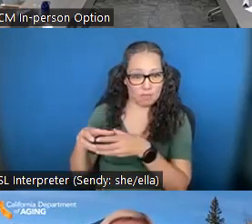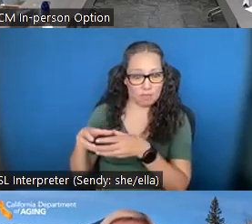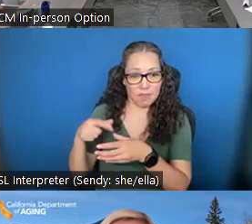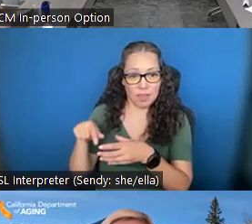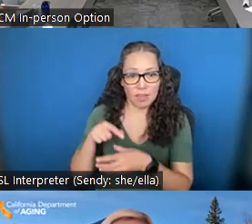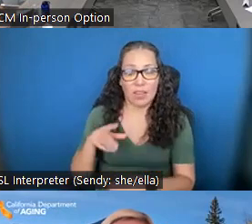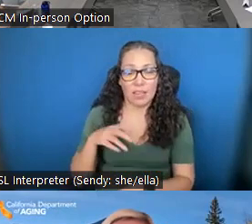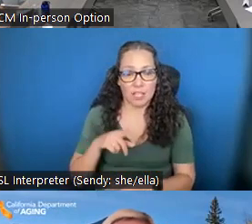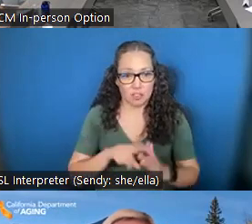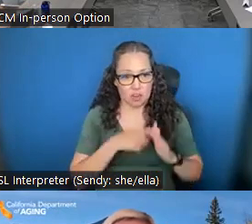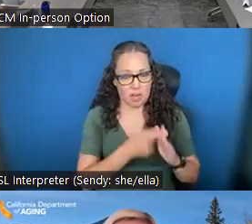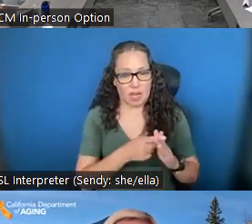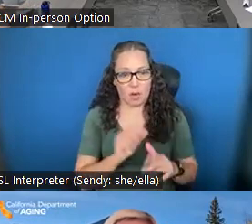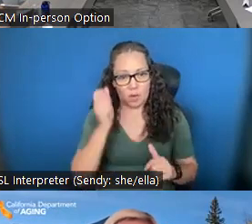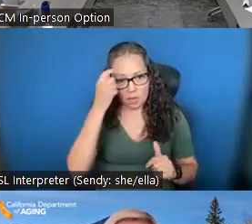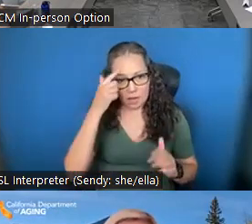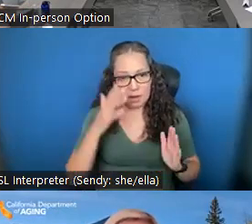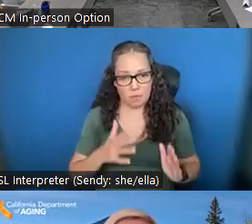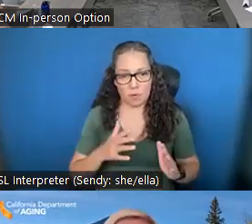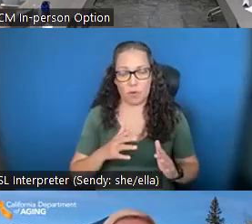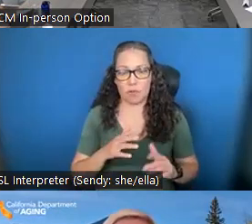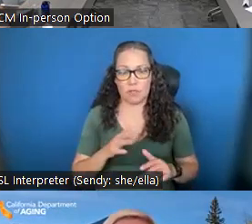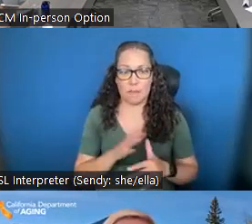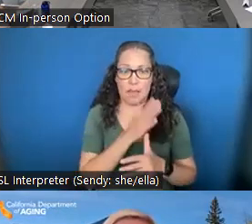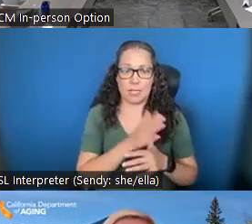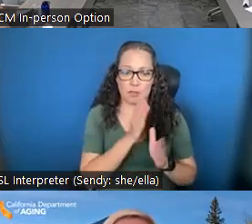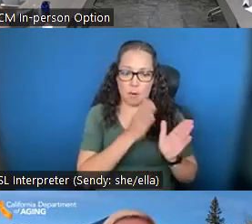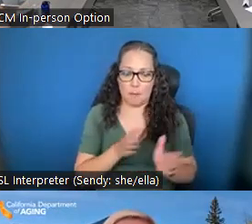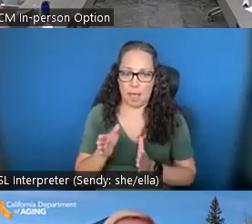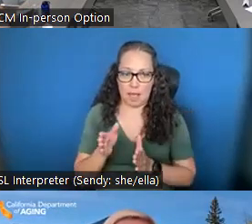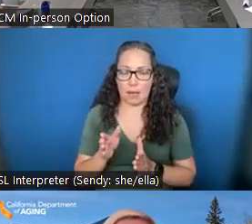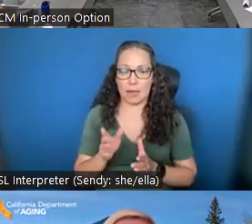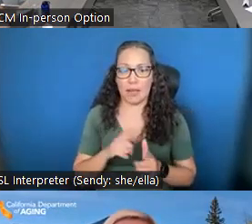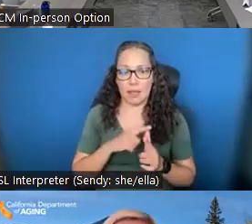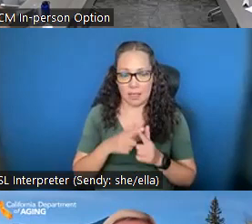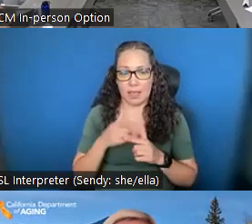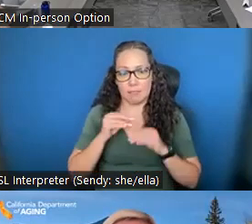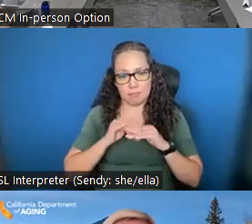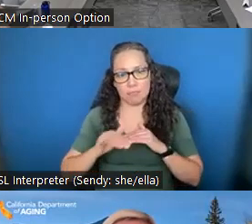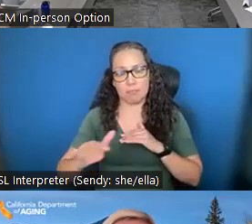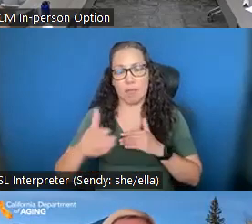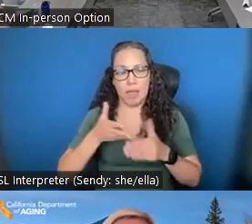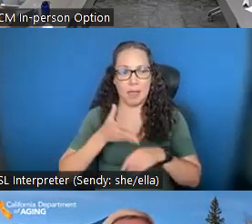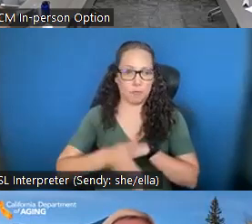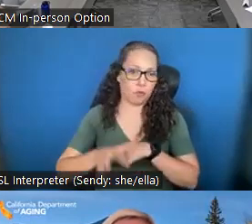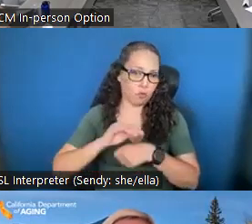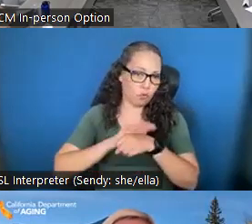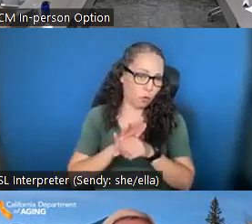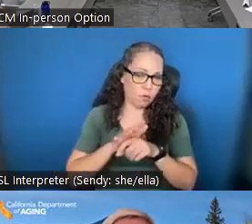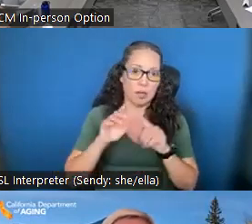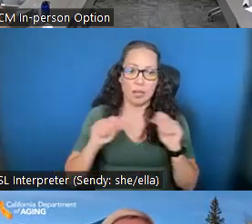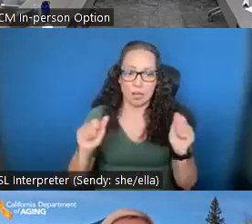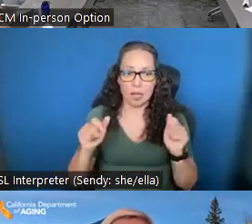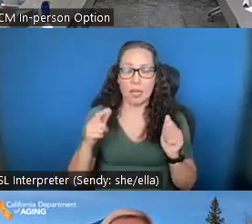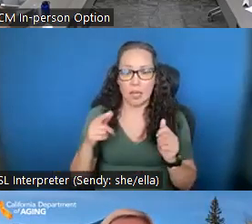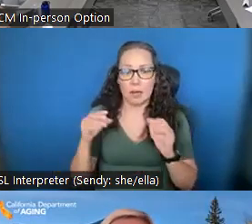certainly throughout the co 19 pandemic um older adults and community supports were more of a focus